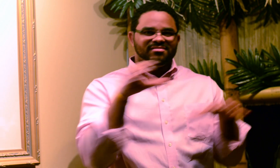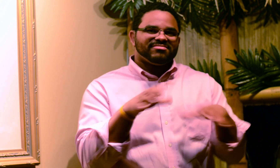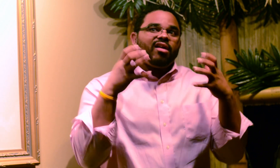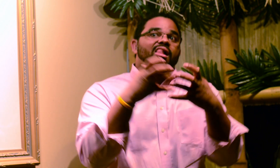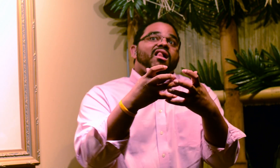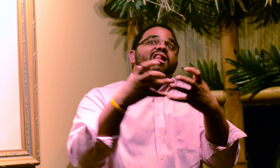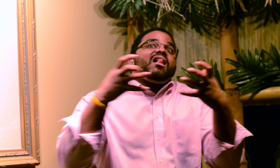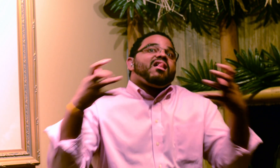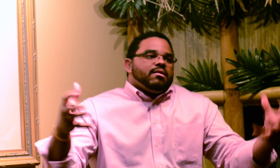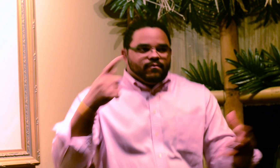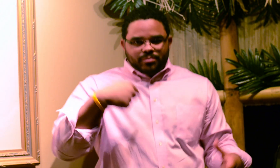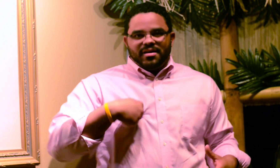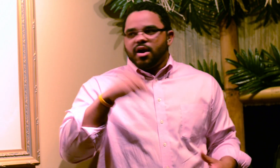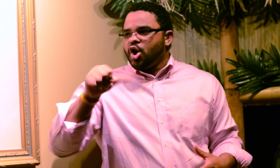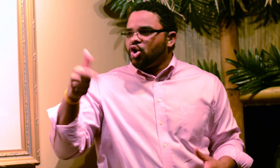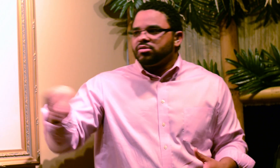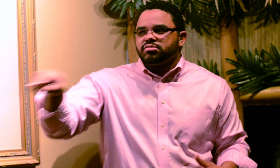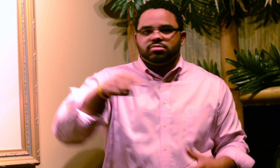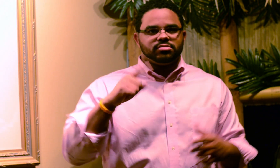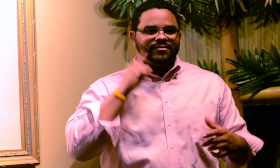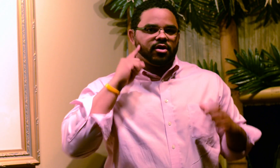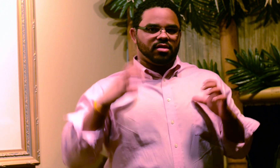They have done so much for me and other deaf clients.